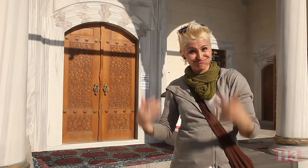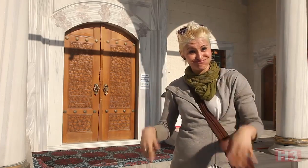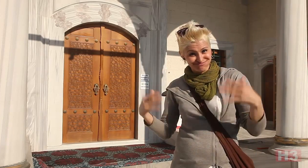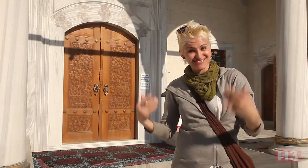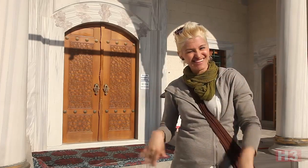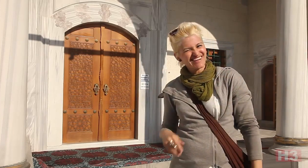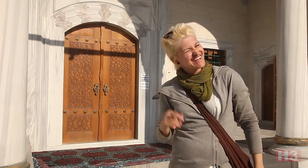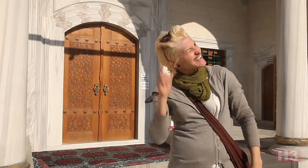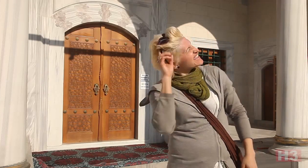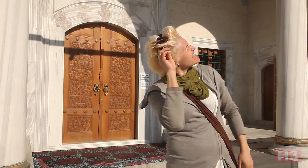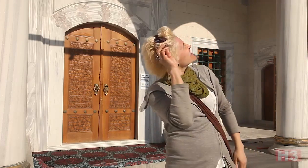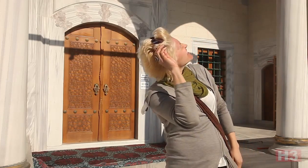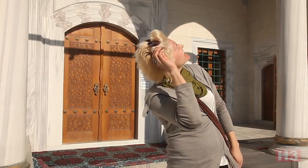That's incredible!